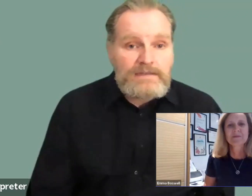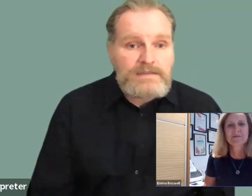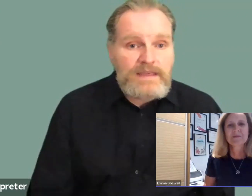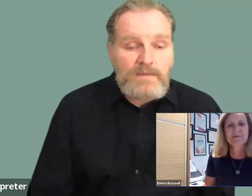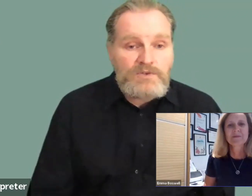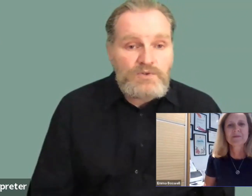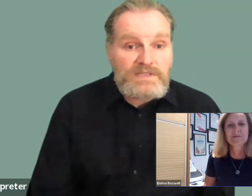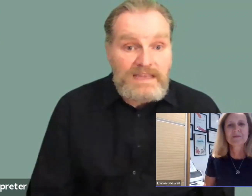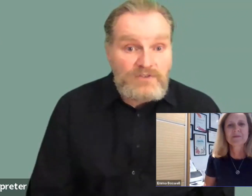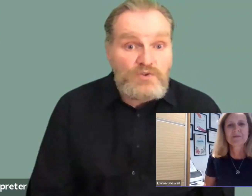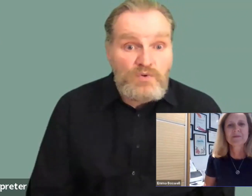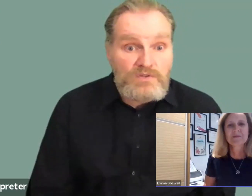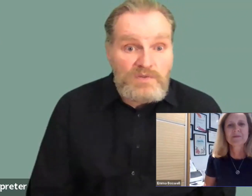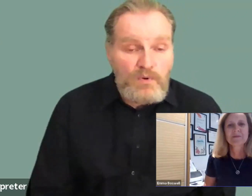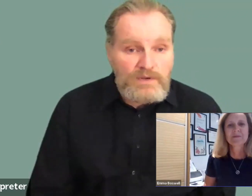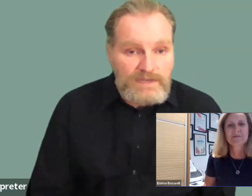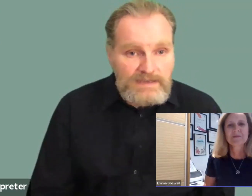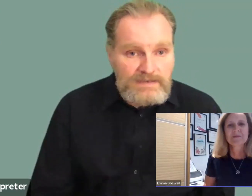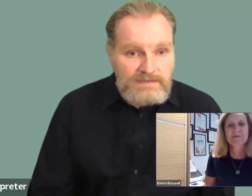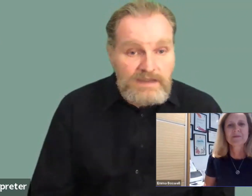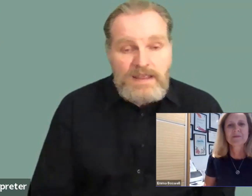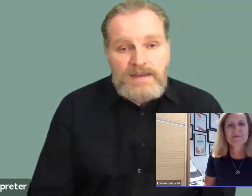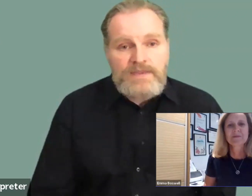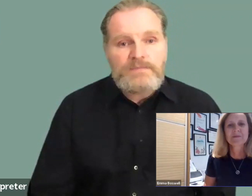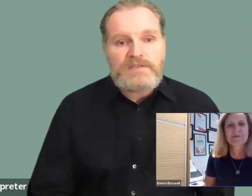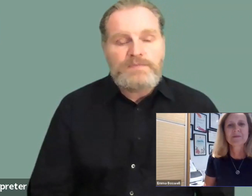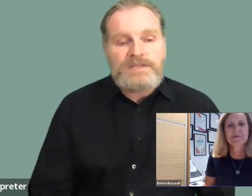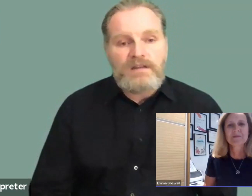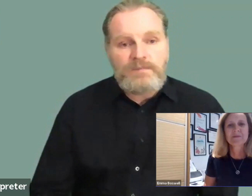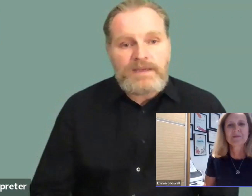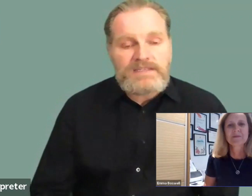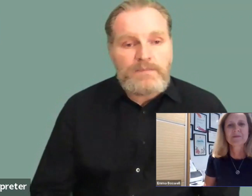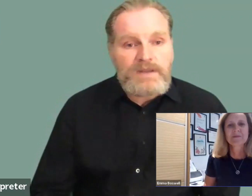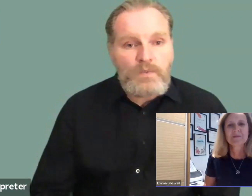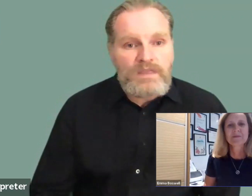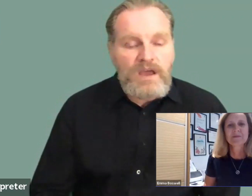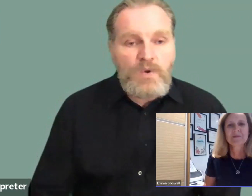and they come to assess your support needs. Now, this must be done by somebody with a